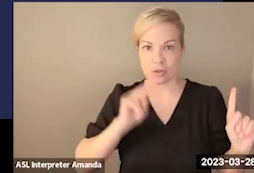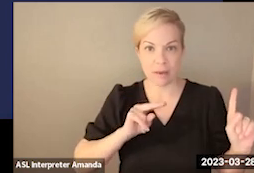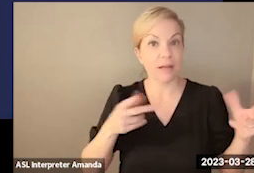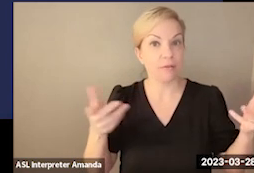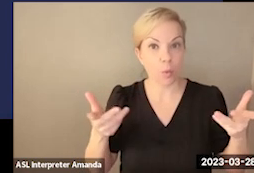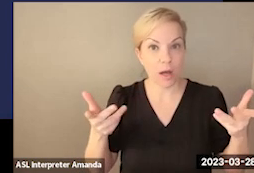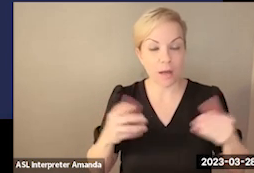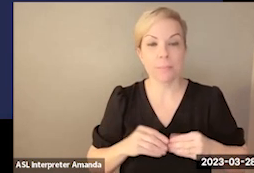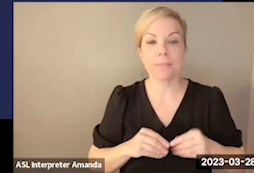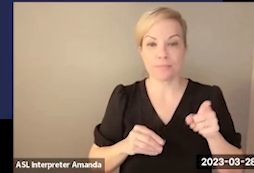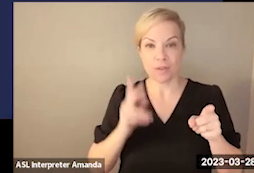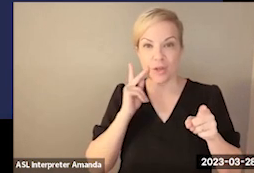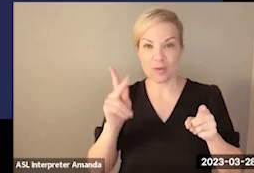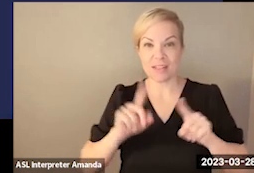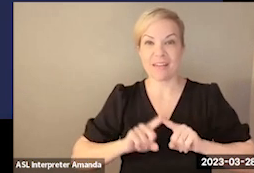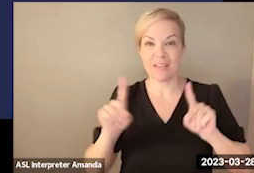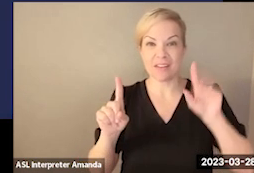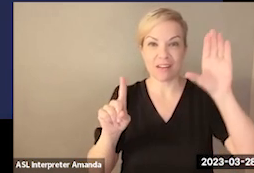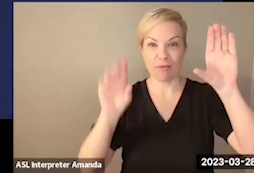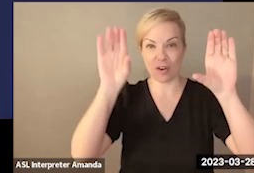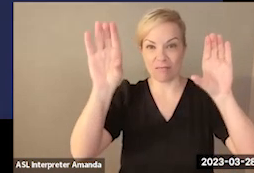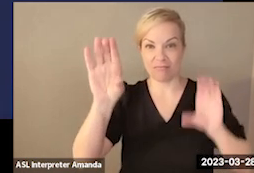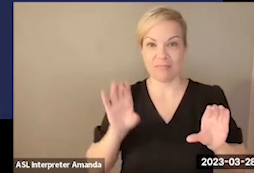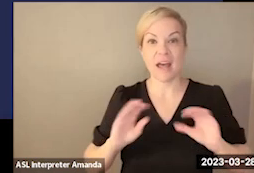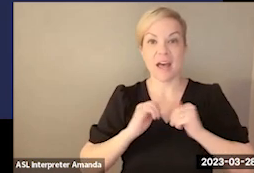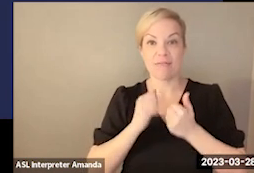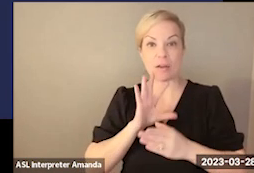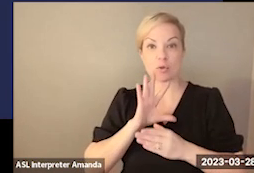Debbie Stine, Science & Technology Policy Academy: looking at these different ways of engagement, you know. So you have